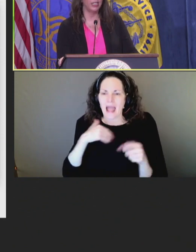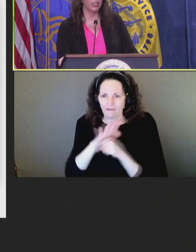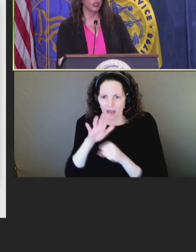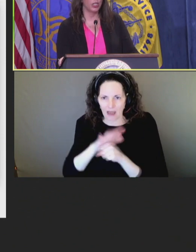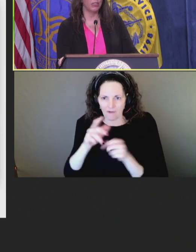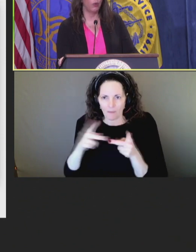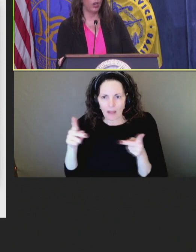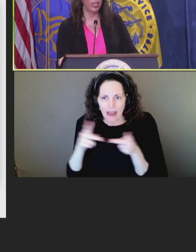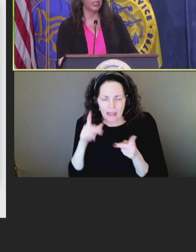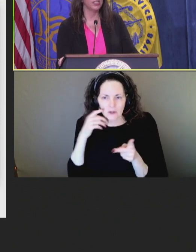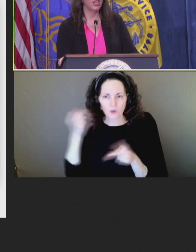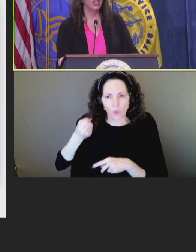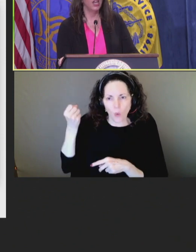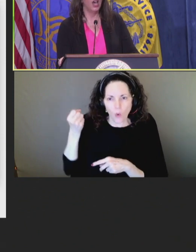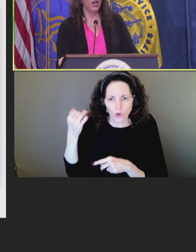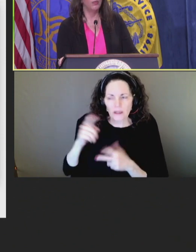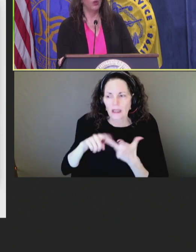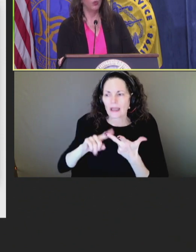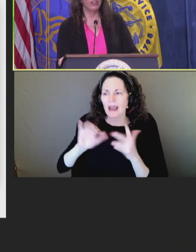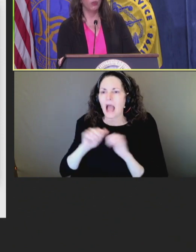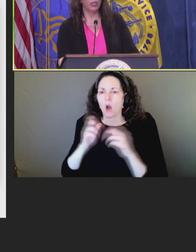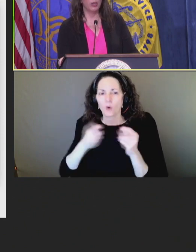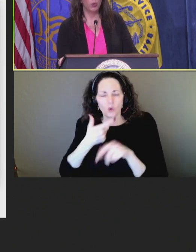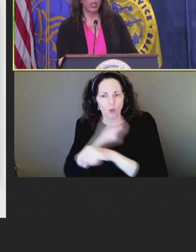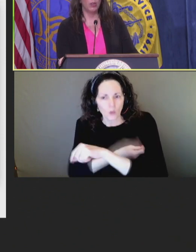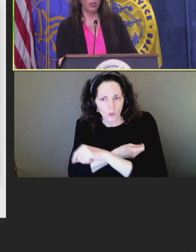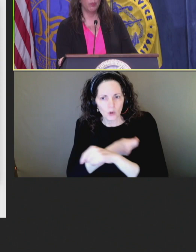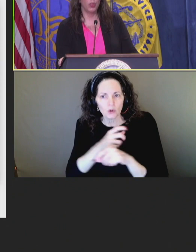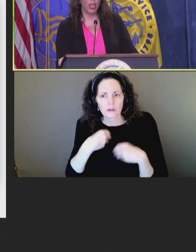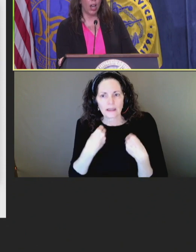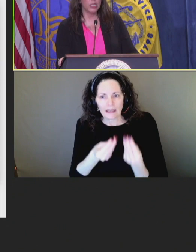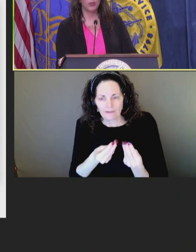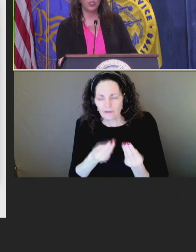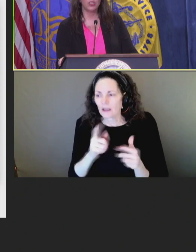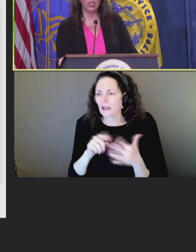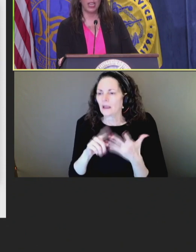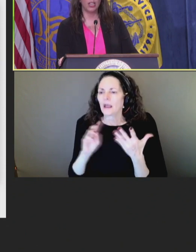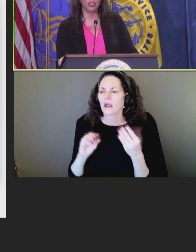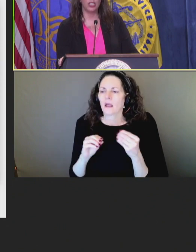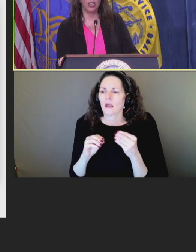screen for it. We've really been working with birthing hospitals so that they understand the